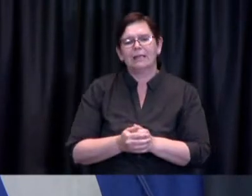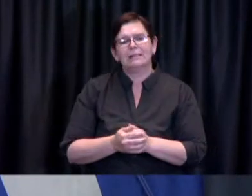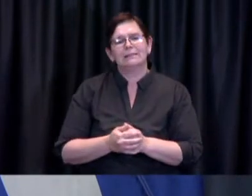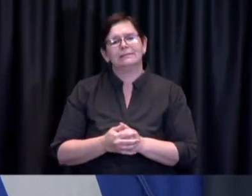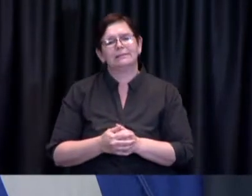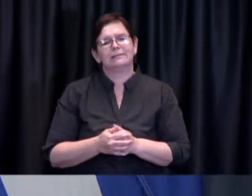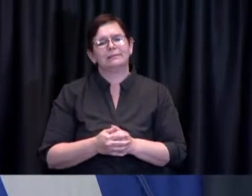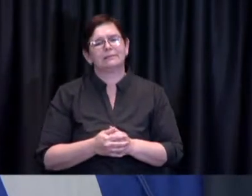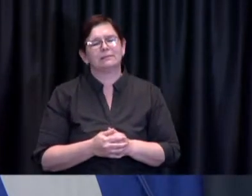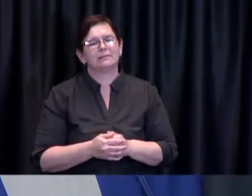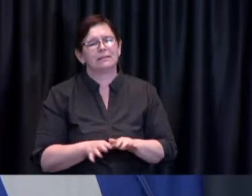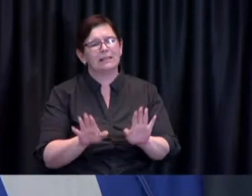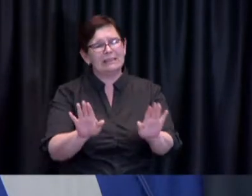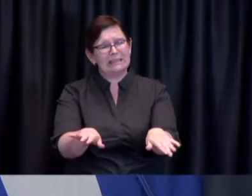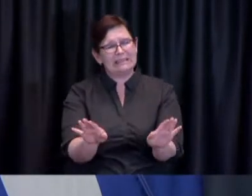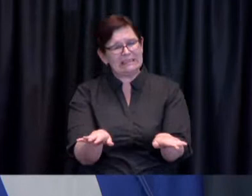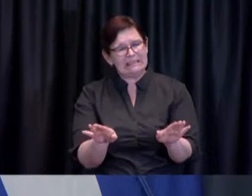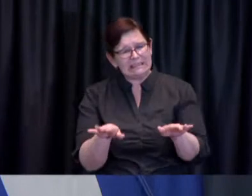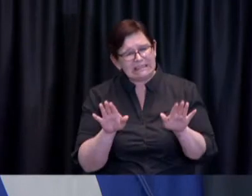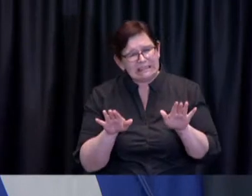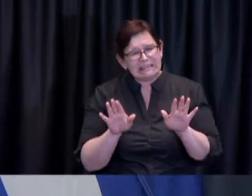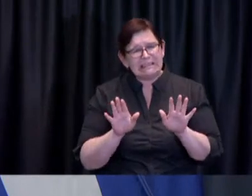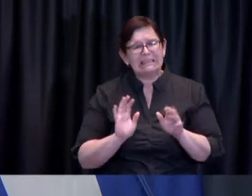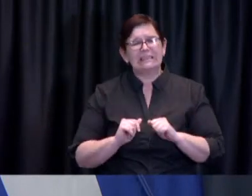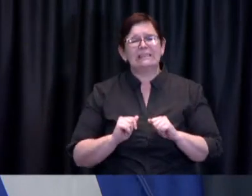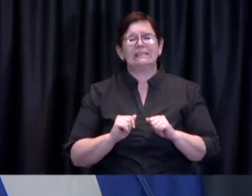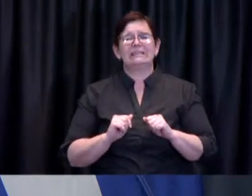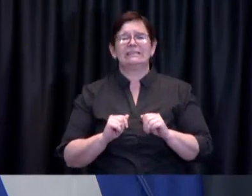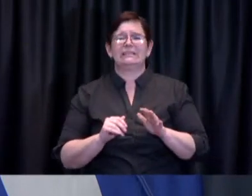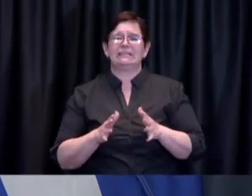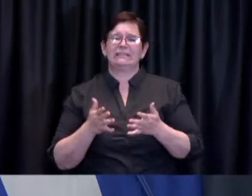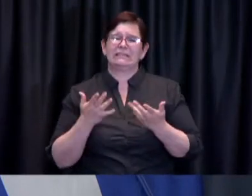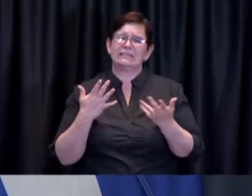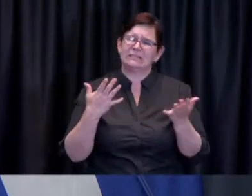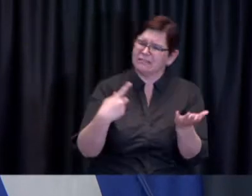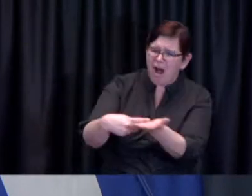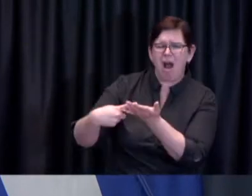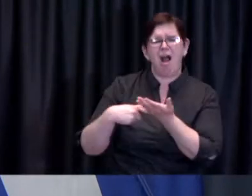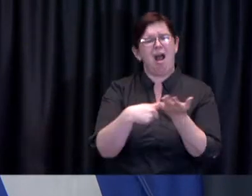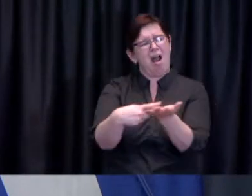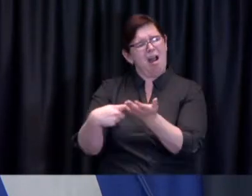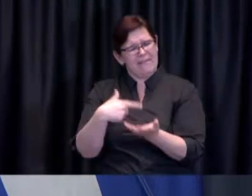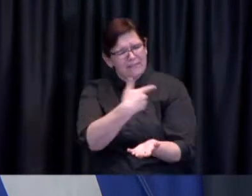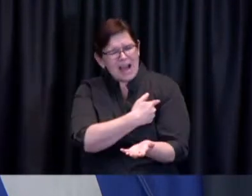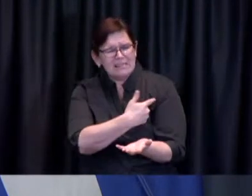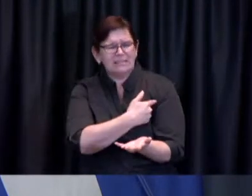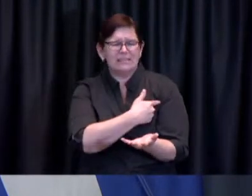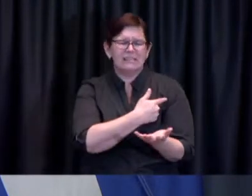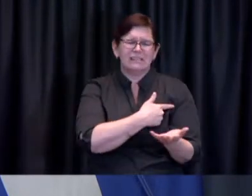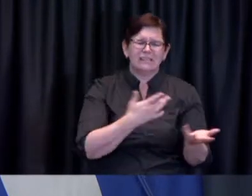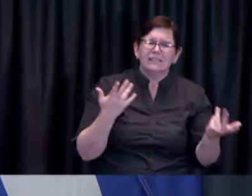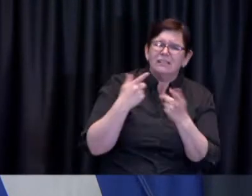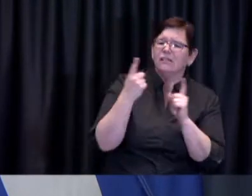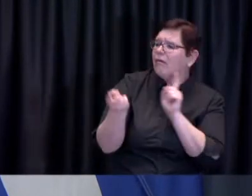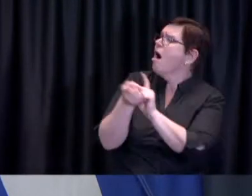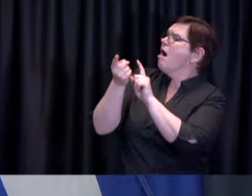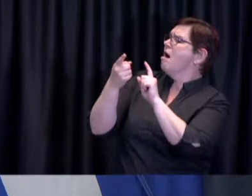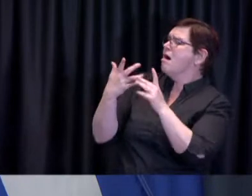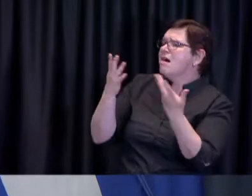talk about vaccination this weekend if you've done it and you've got a story to tell please tell it